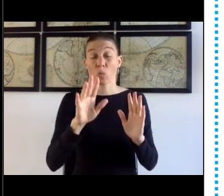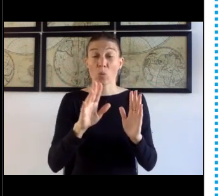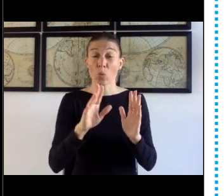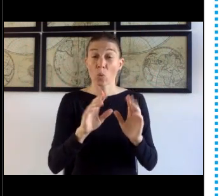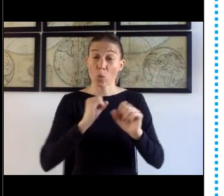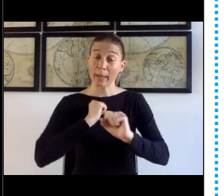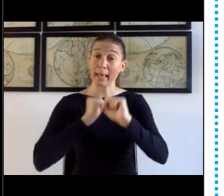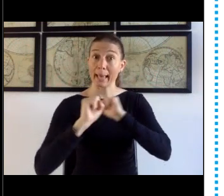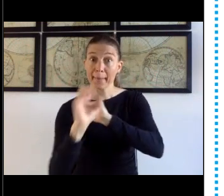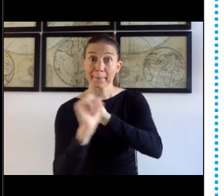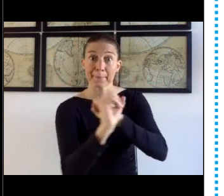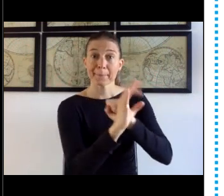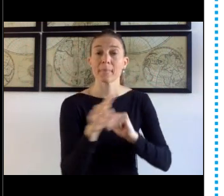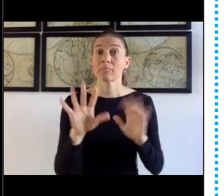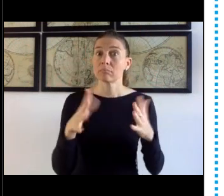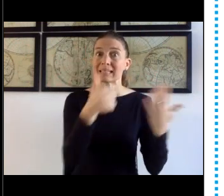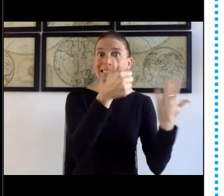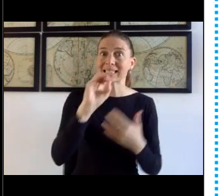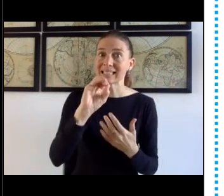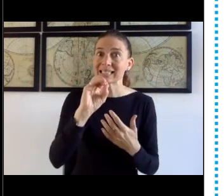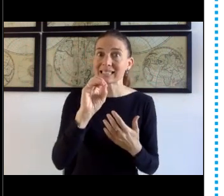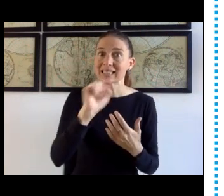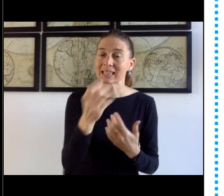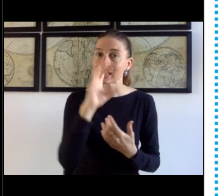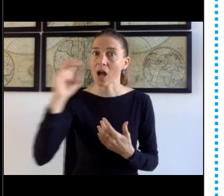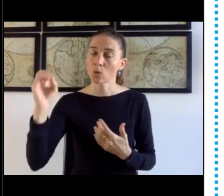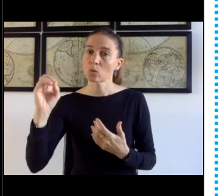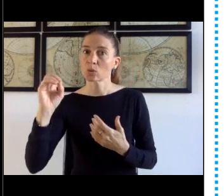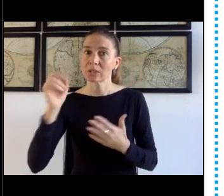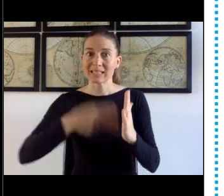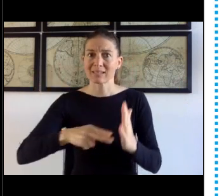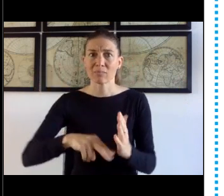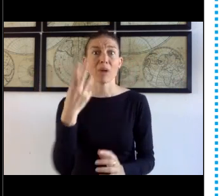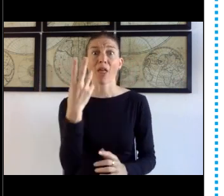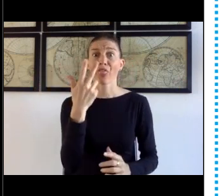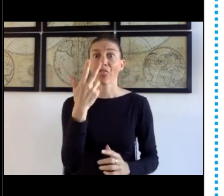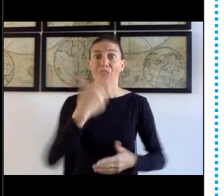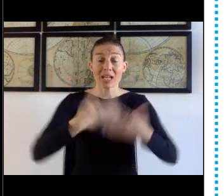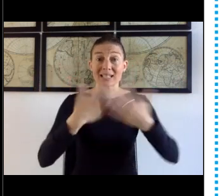It was really fast, within three days we were over 30,000.